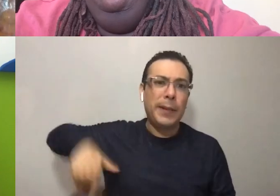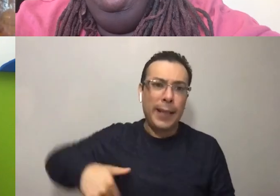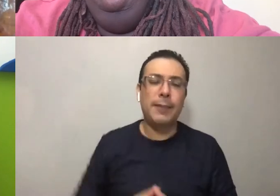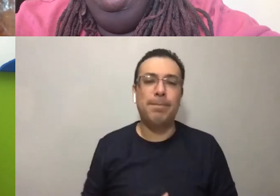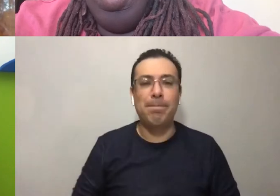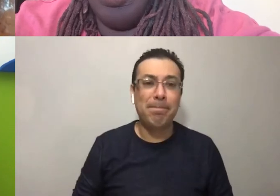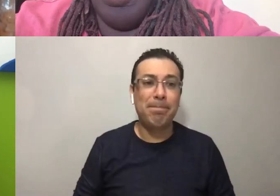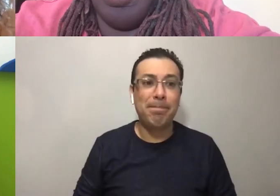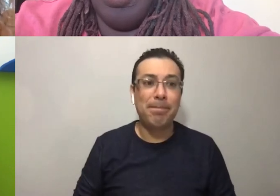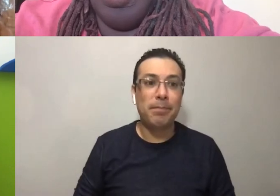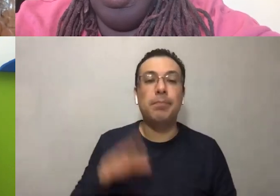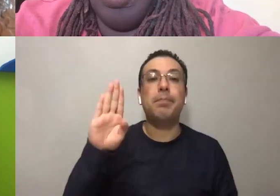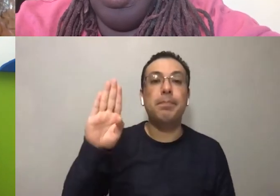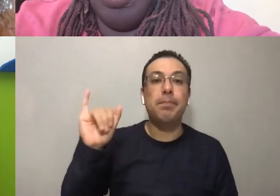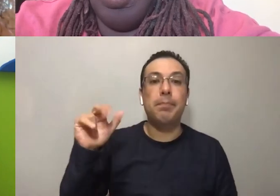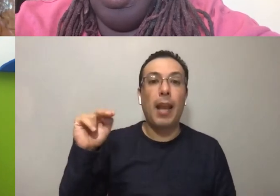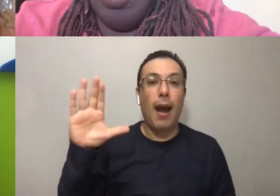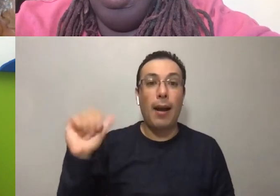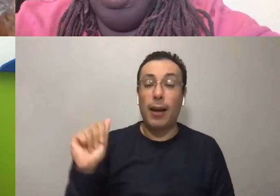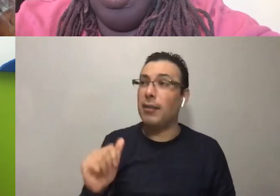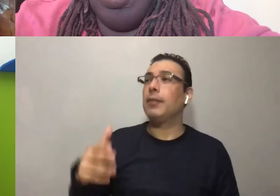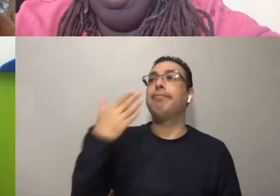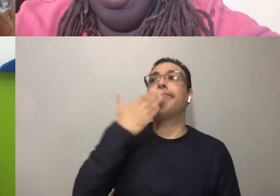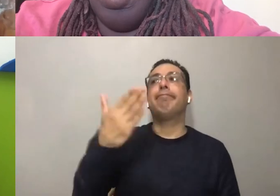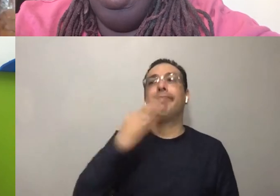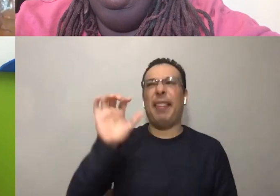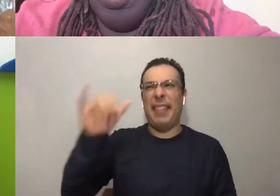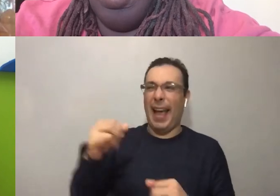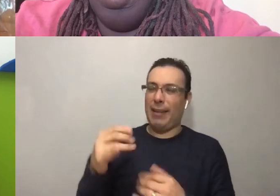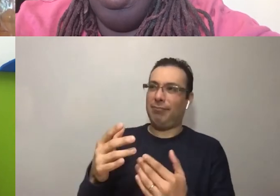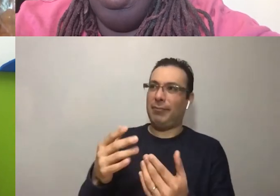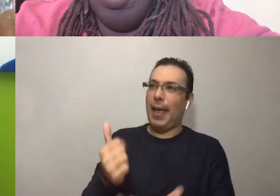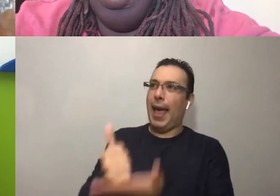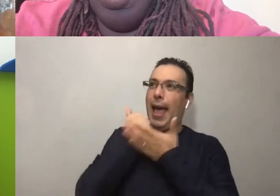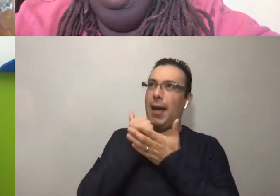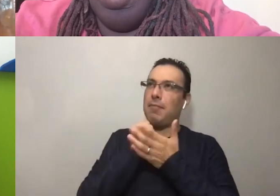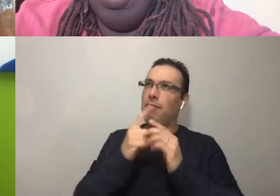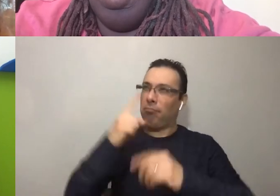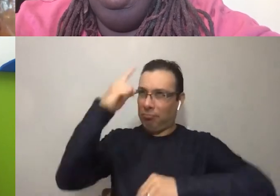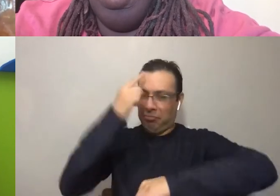I just want to bring us back to our final question, which is also a participant question as well, reimagined.